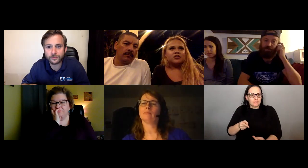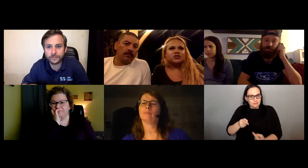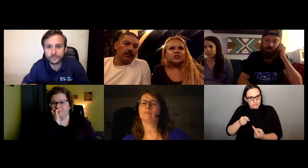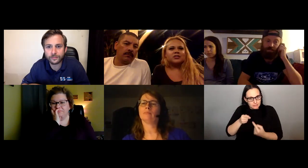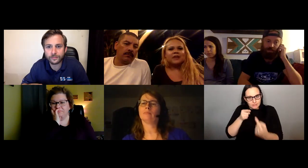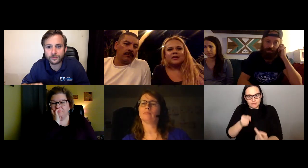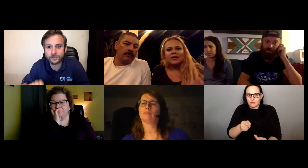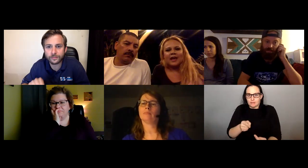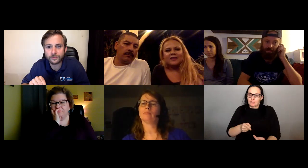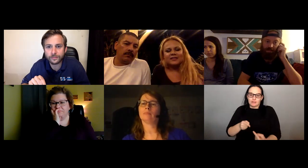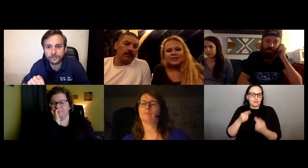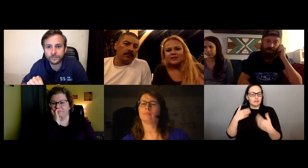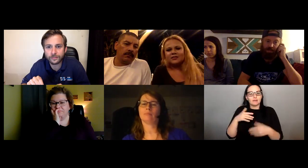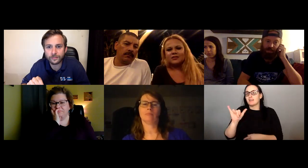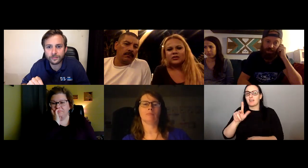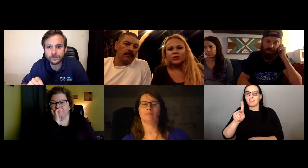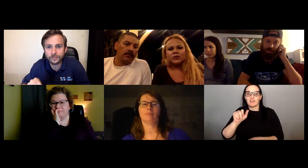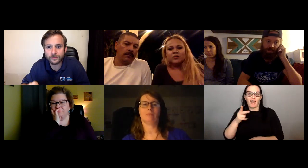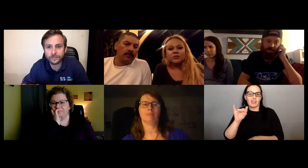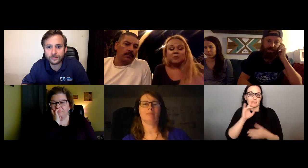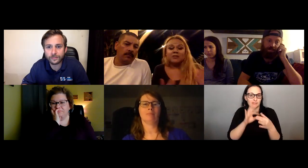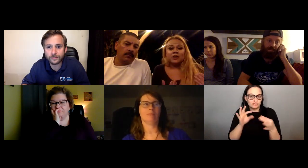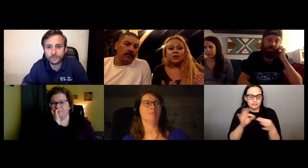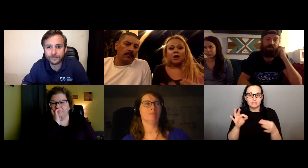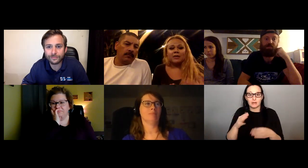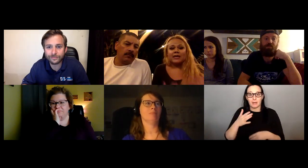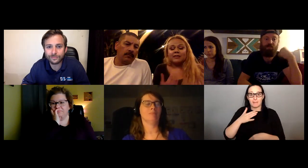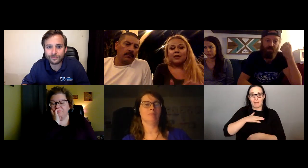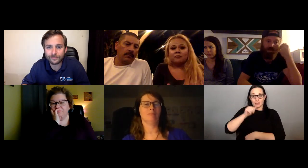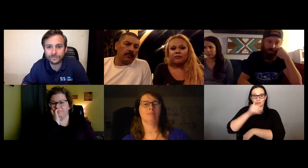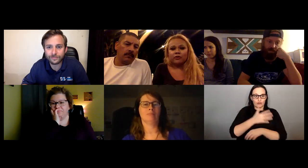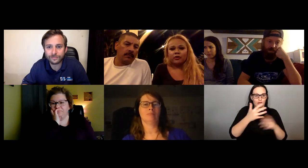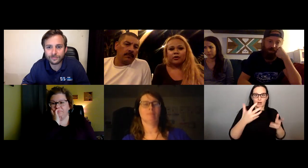she like kathy said you know it was my